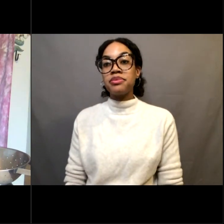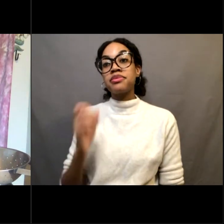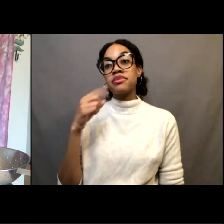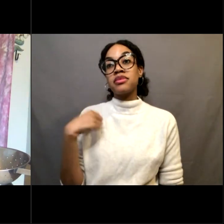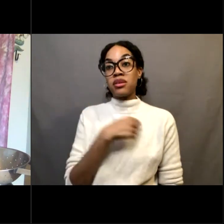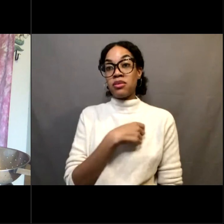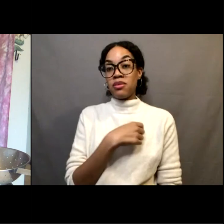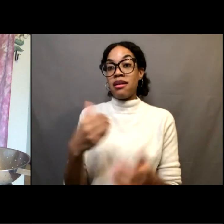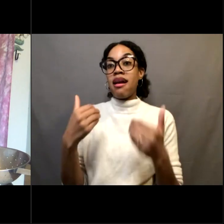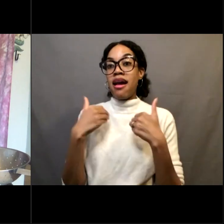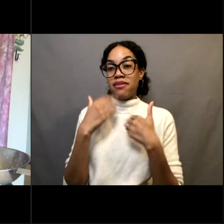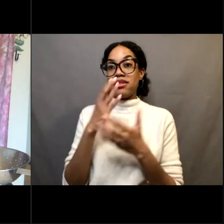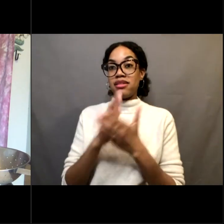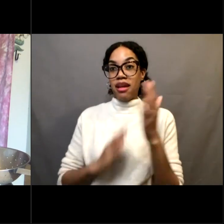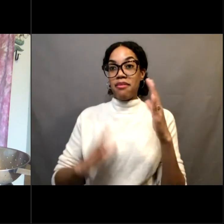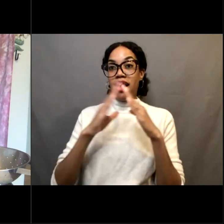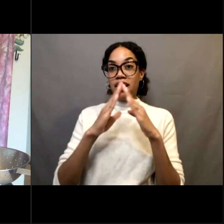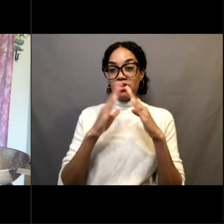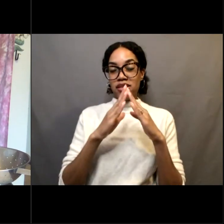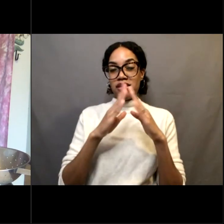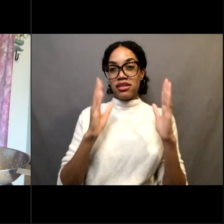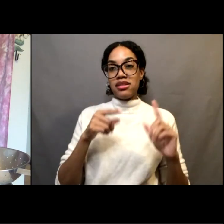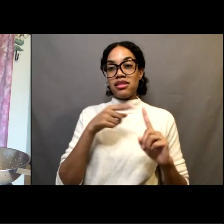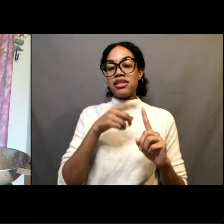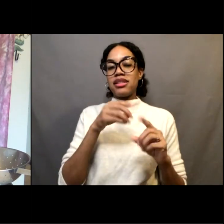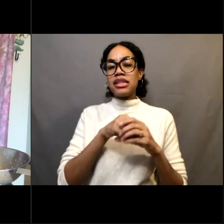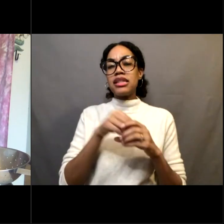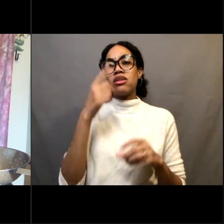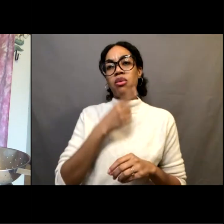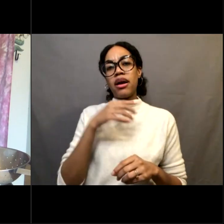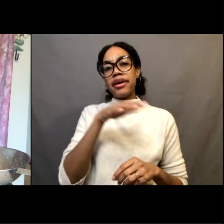but I've also seen homes by rivers, on lakes,